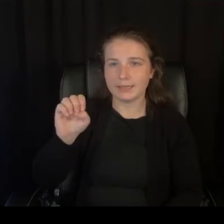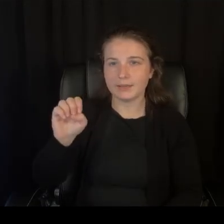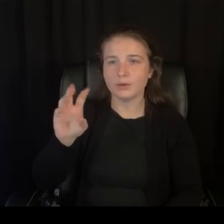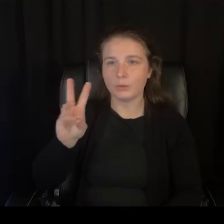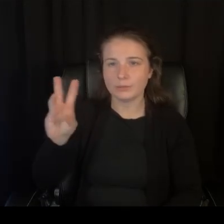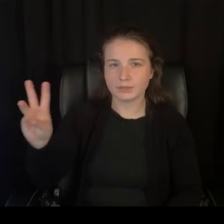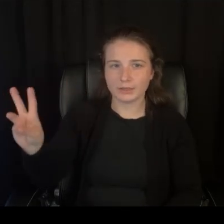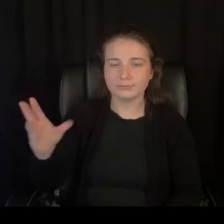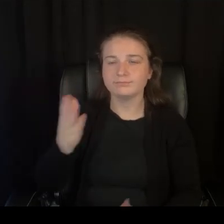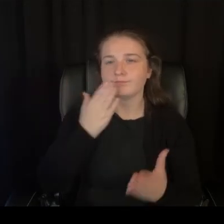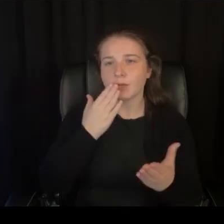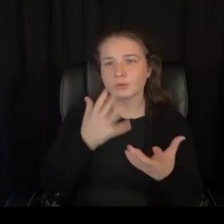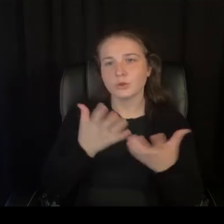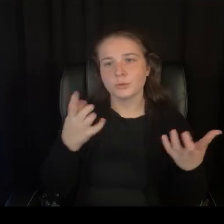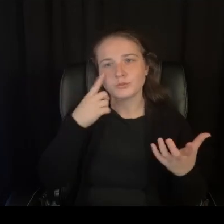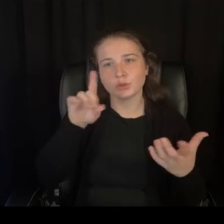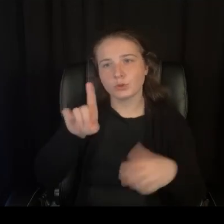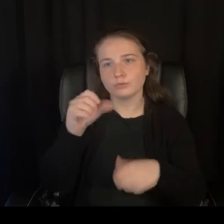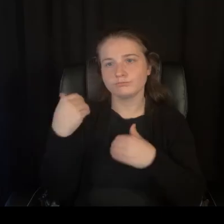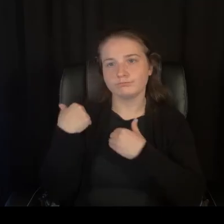Thank you for what you do to keep our students safe.